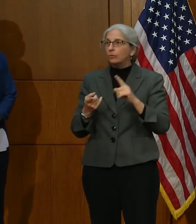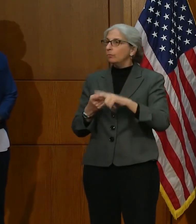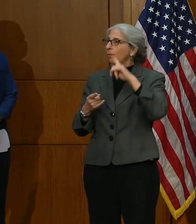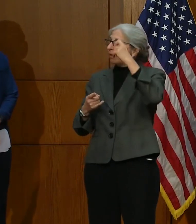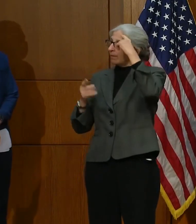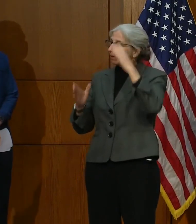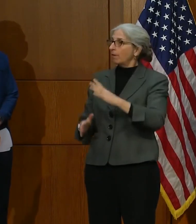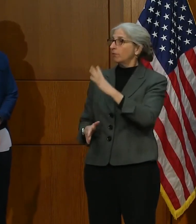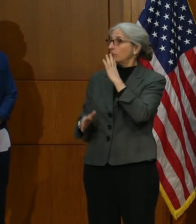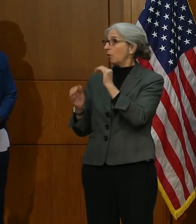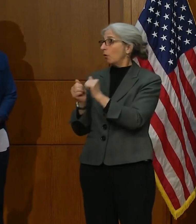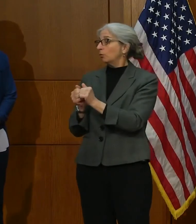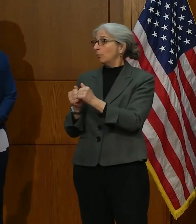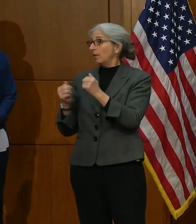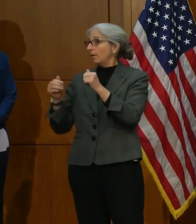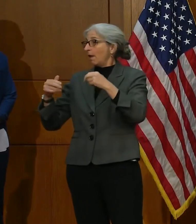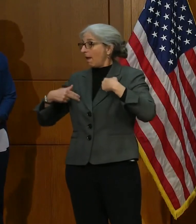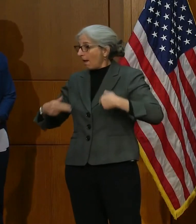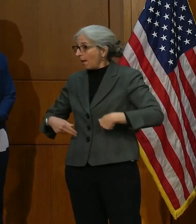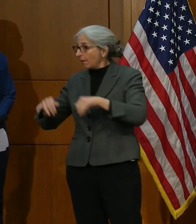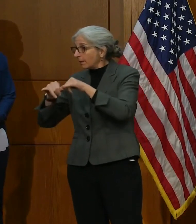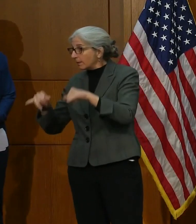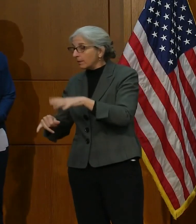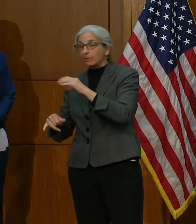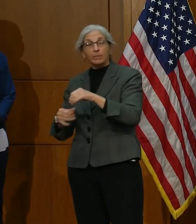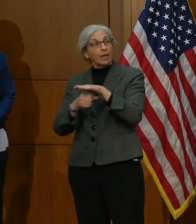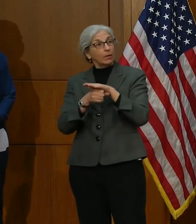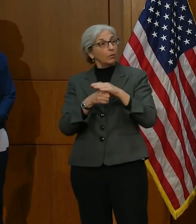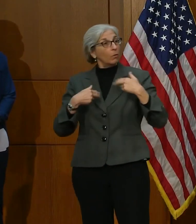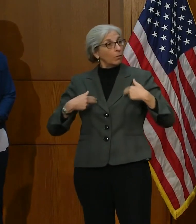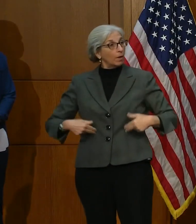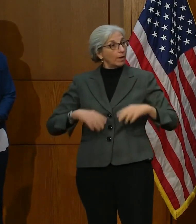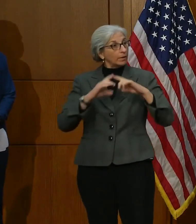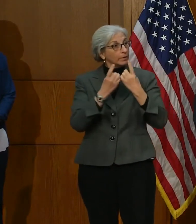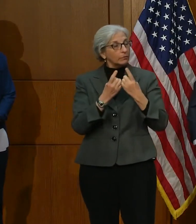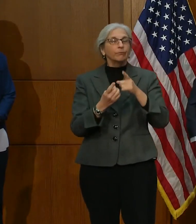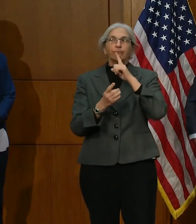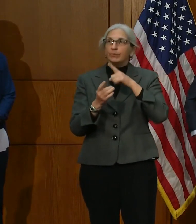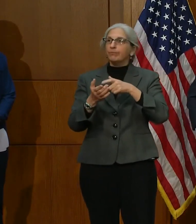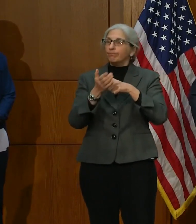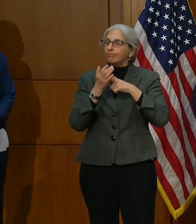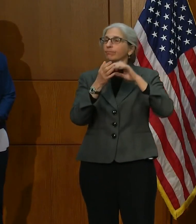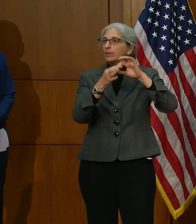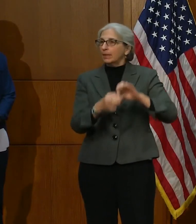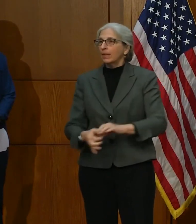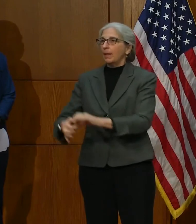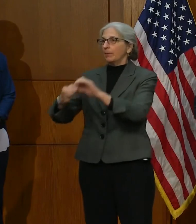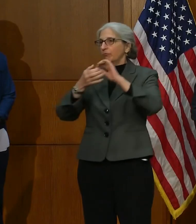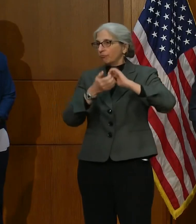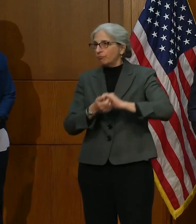LOCAL LEADERS WHEN THE GOVERNOR TALKS TO HEALTH SYSTEMS AND LOCAL HEALTH DISTRICT. IT'S